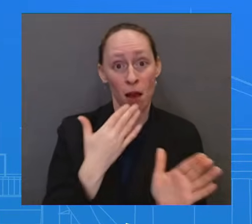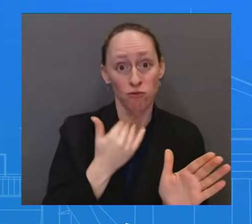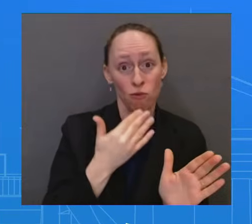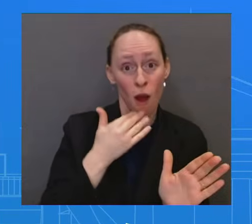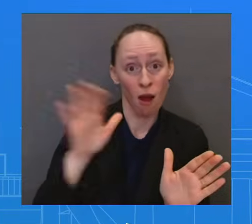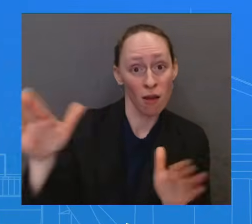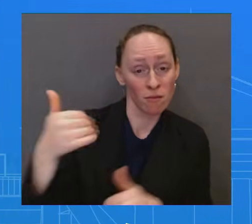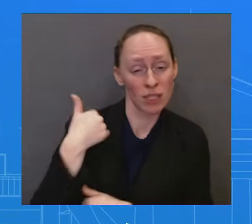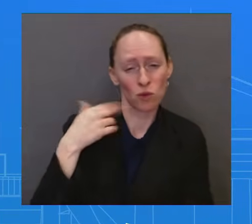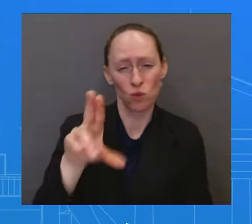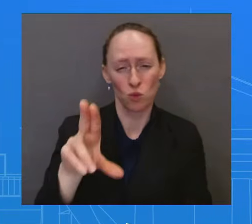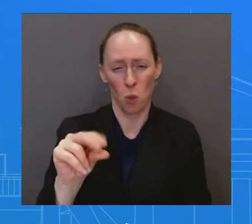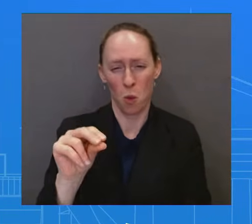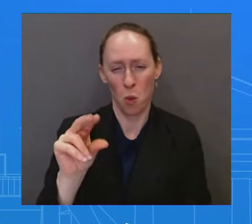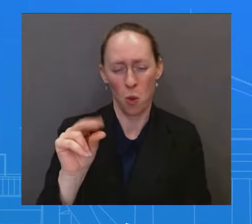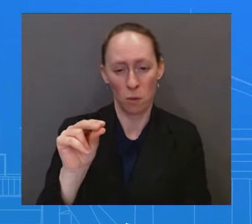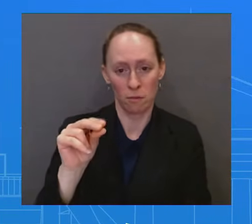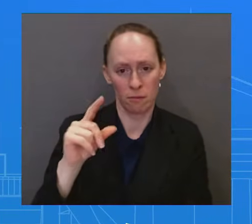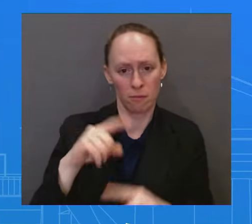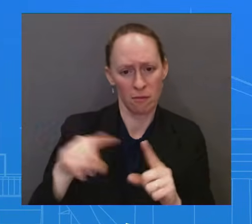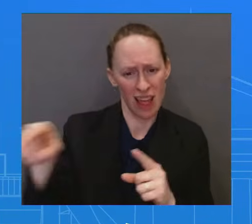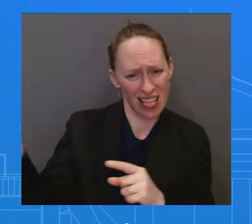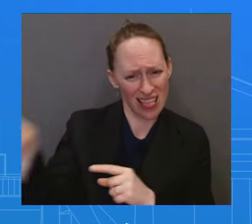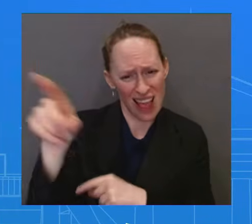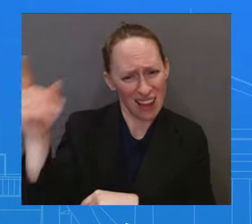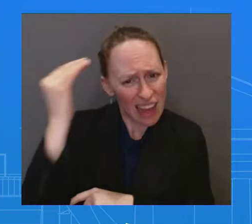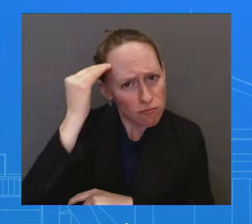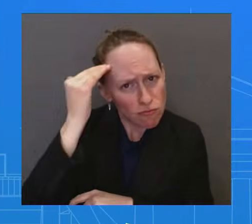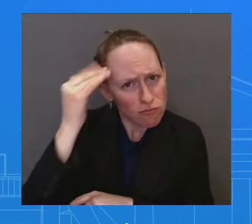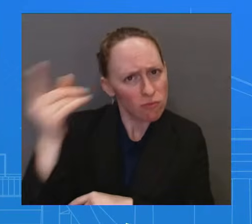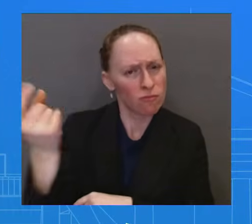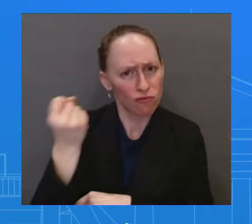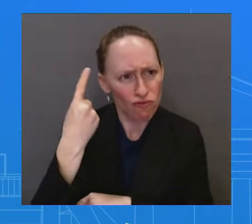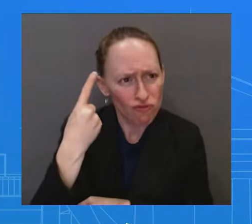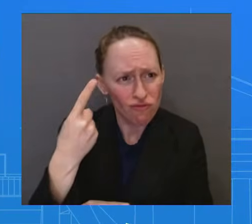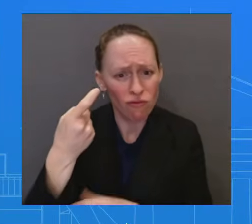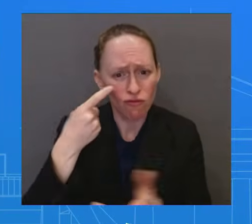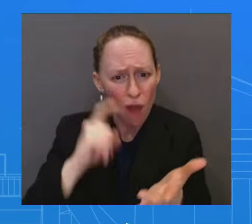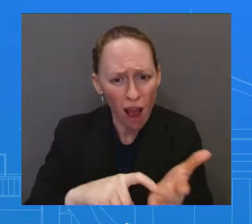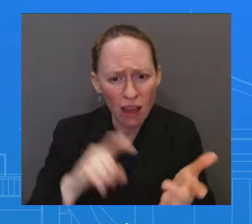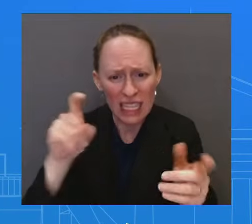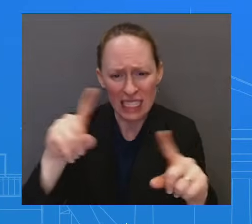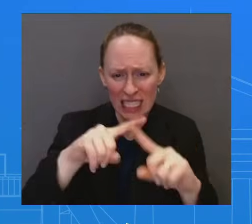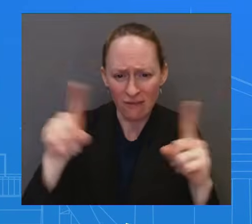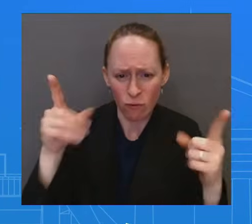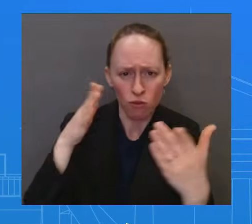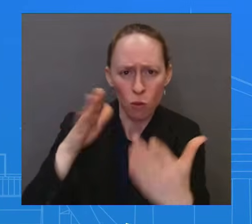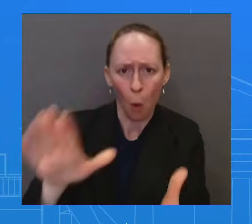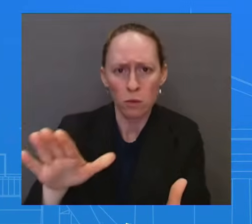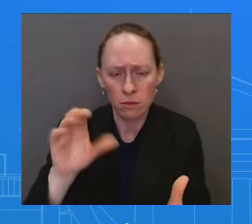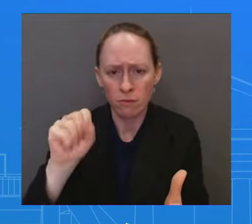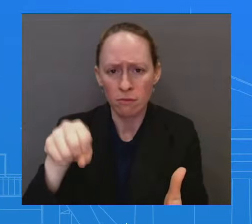but probably the most viable way to continue this fight. They'll -- they'll work it out. The Press: I guess my question: Do you have a common understanding on what the --